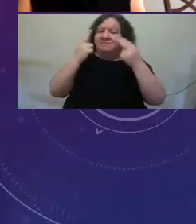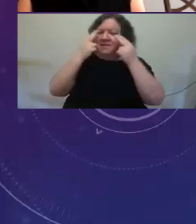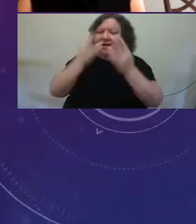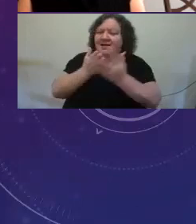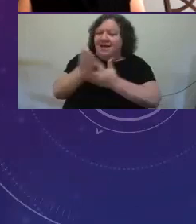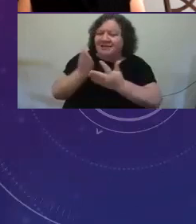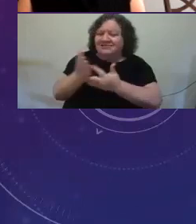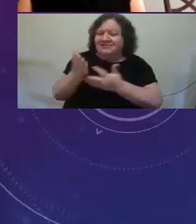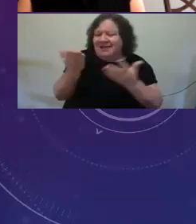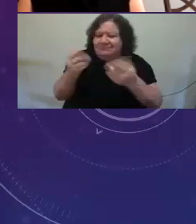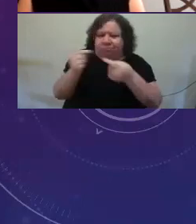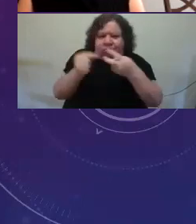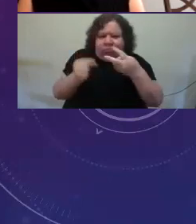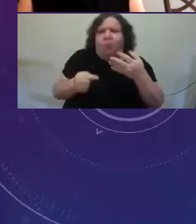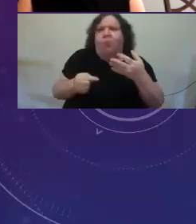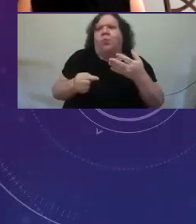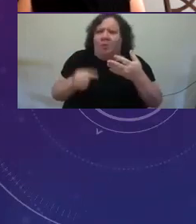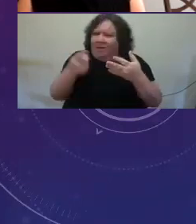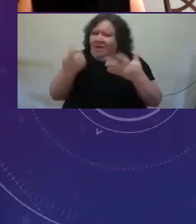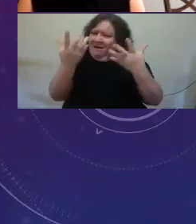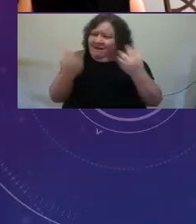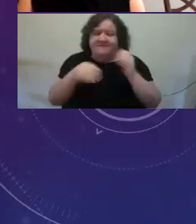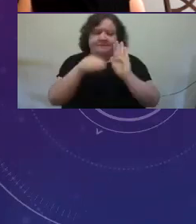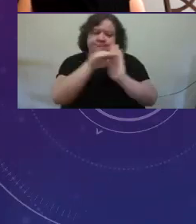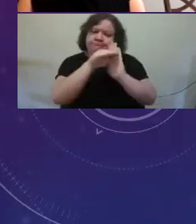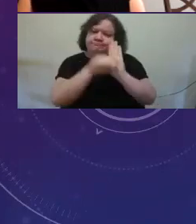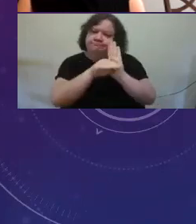front of you on this PowerPoint are some other resources where you can find